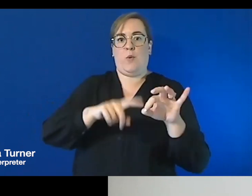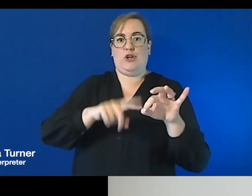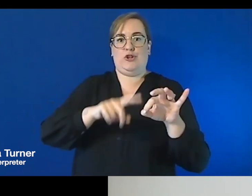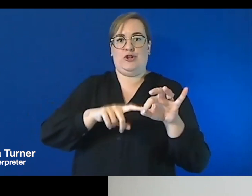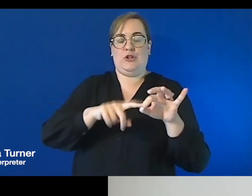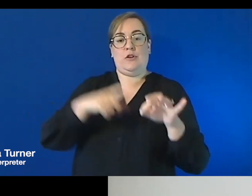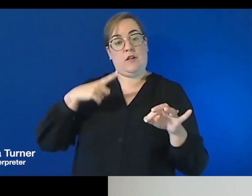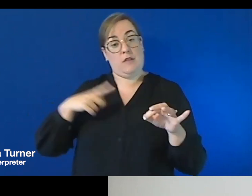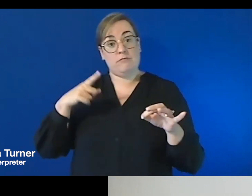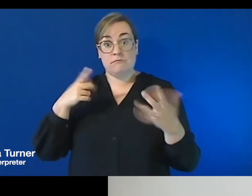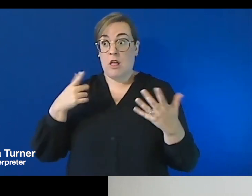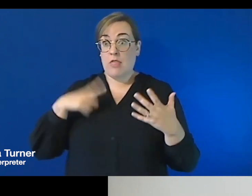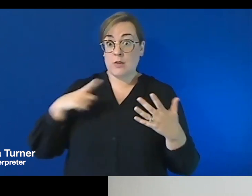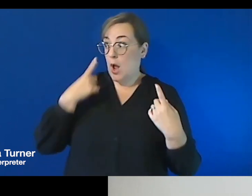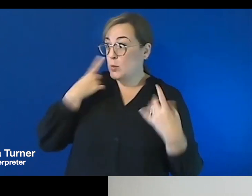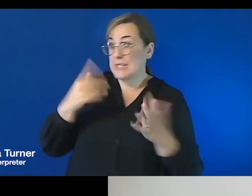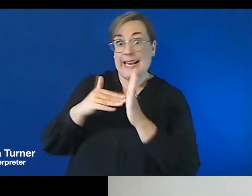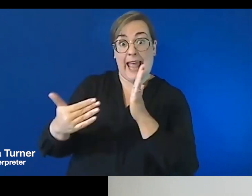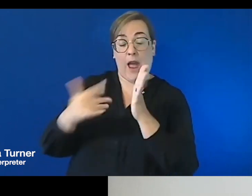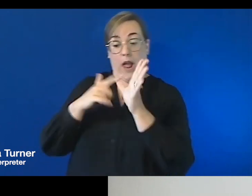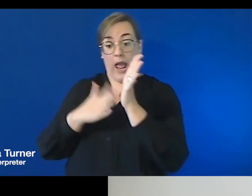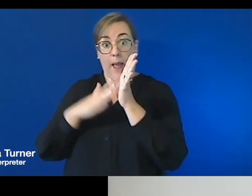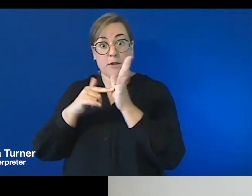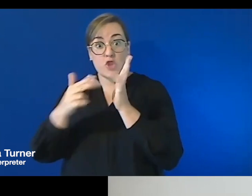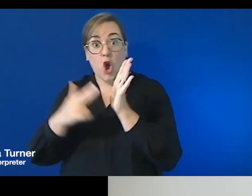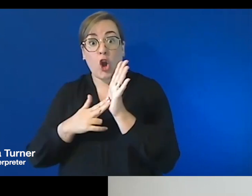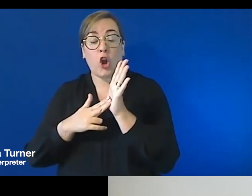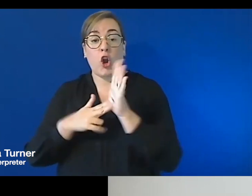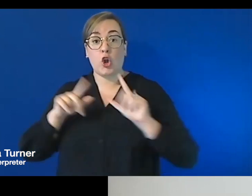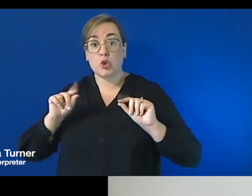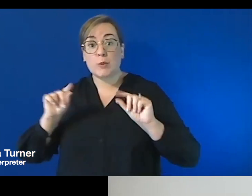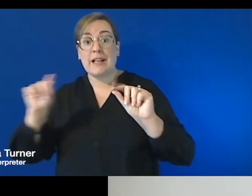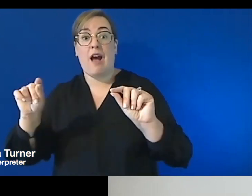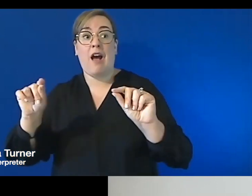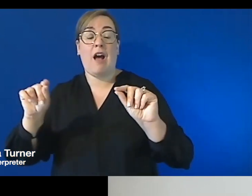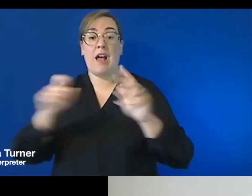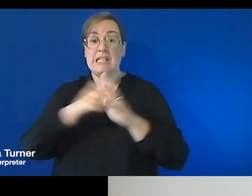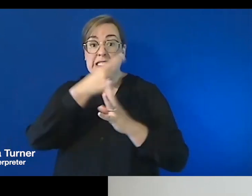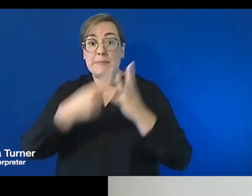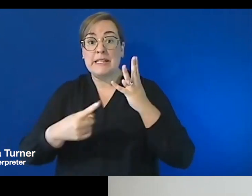we have a Twitter, we have many disability focused startups but we're still not able to solve some